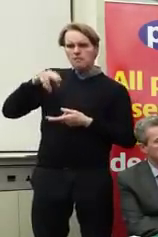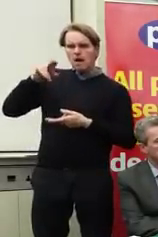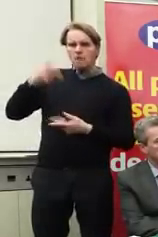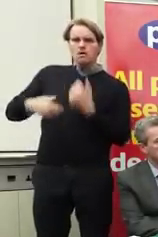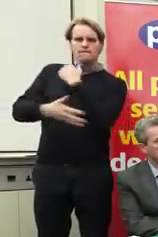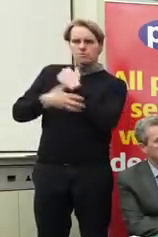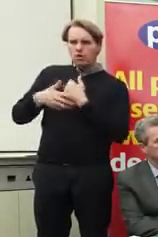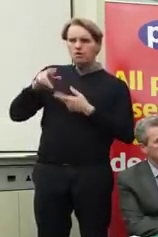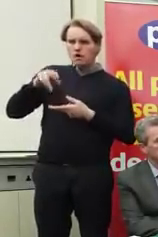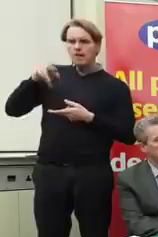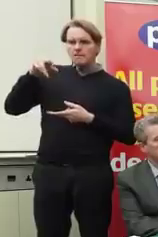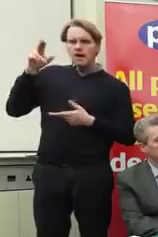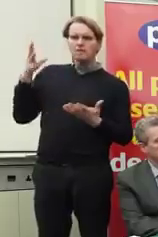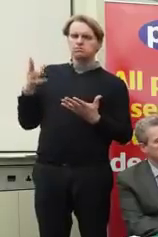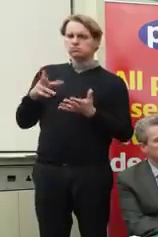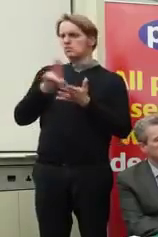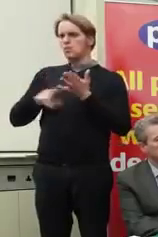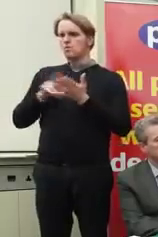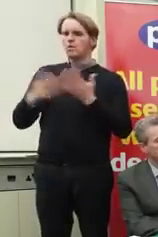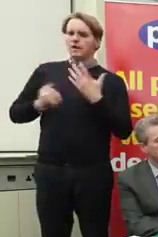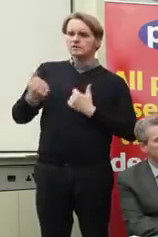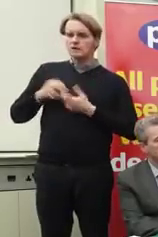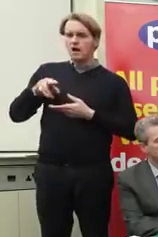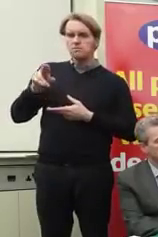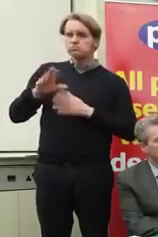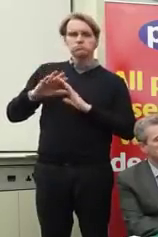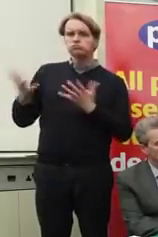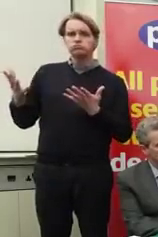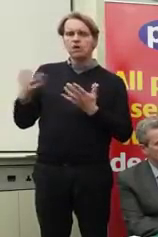and the restraint on ordinary workers wages basically. We've got to end that